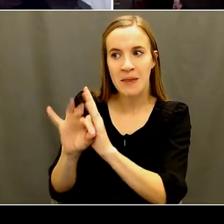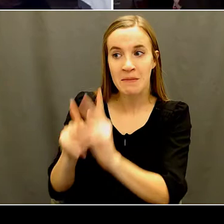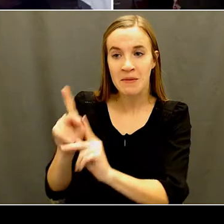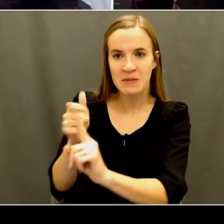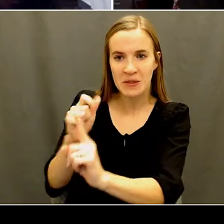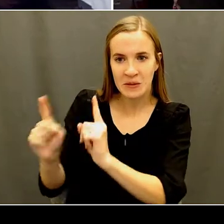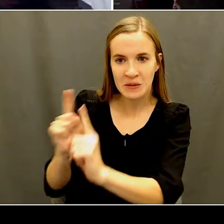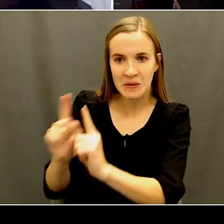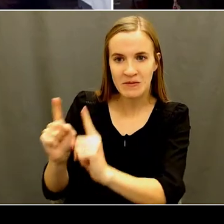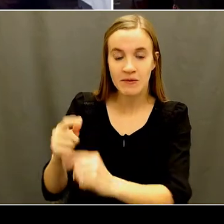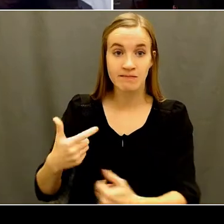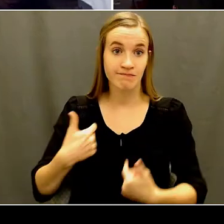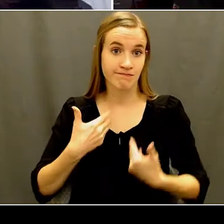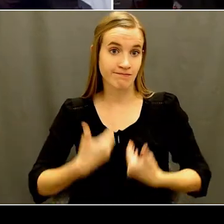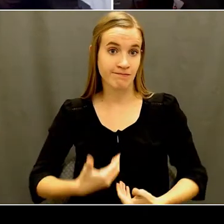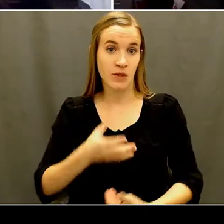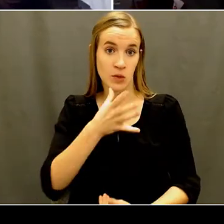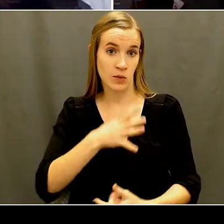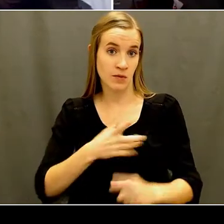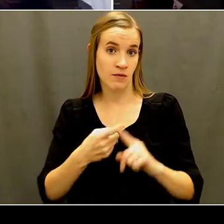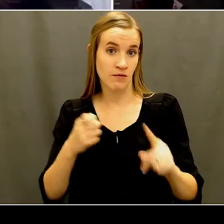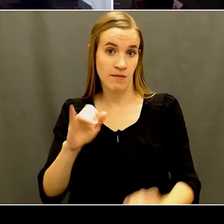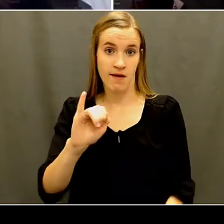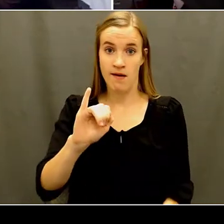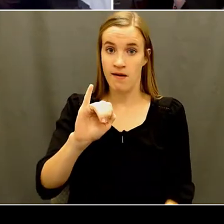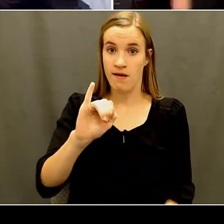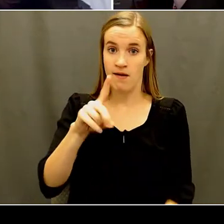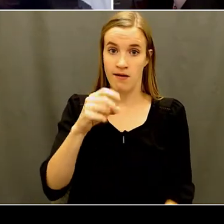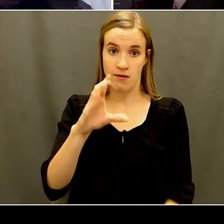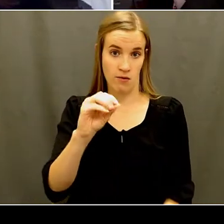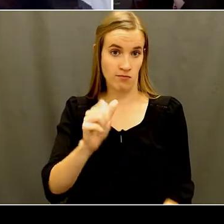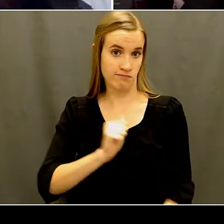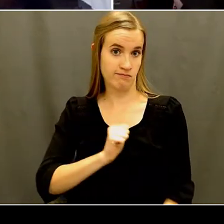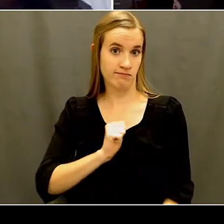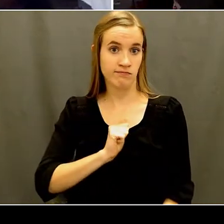disability. It is transverse myelitis. So a physical disability and I've been